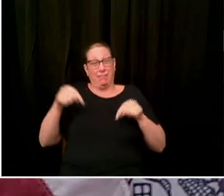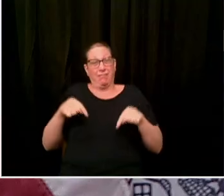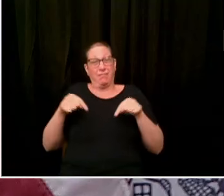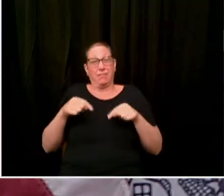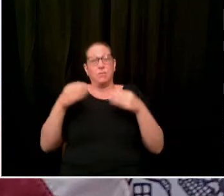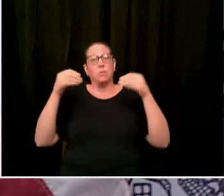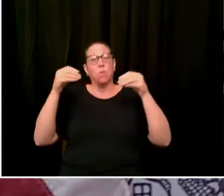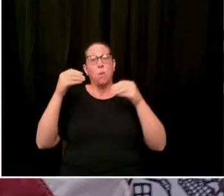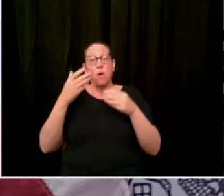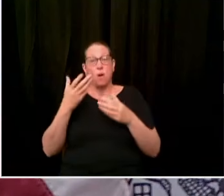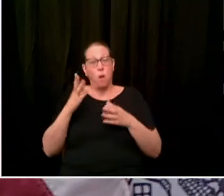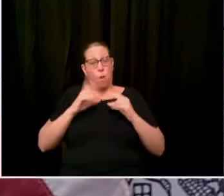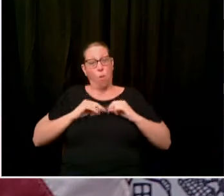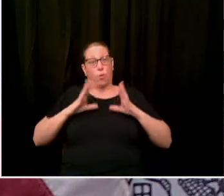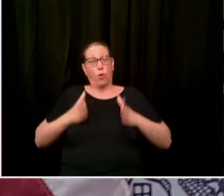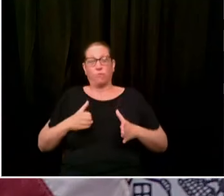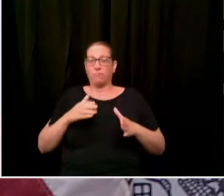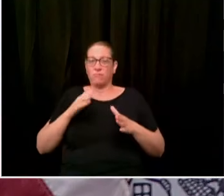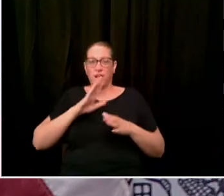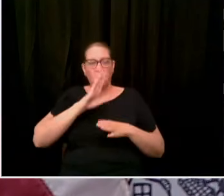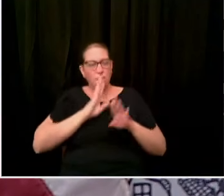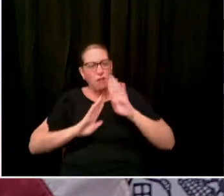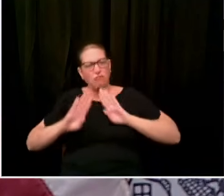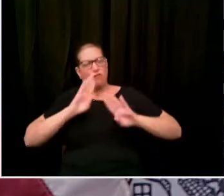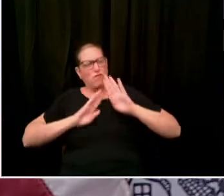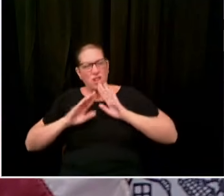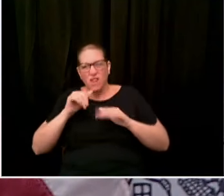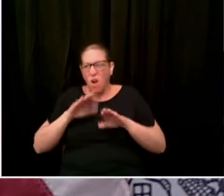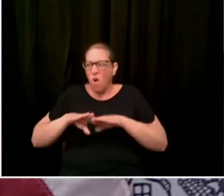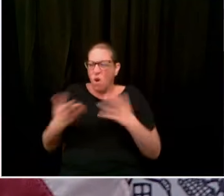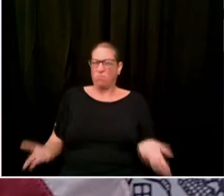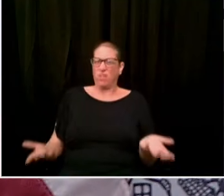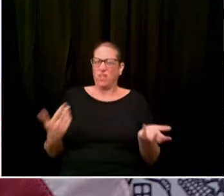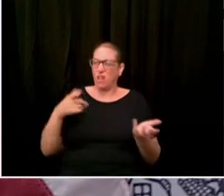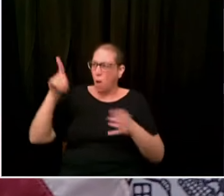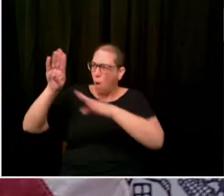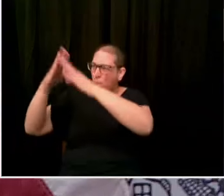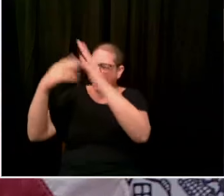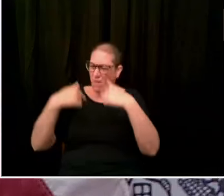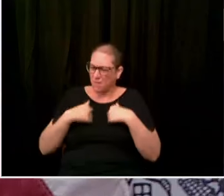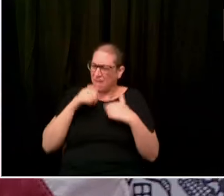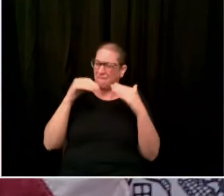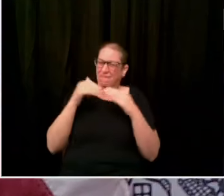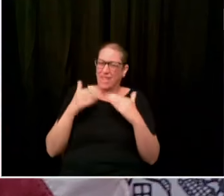DISAPPOINTMENT BUT ALSO THEIR FRUSTRATION AT,